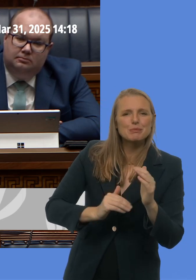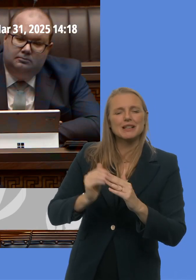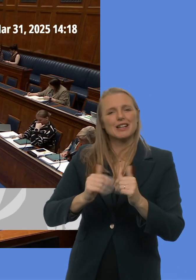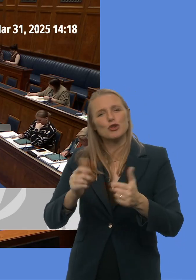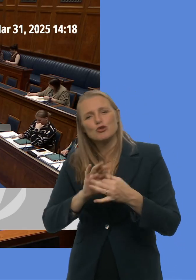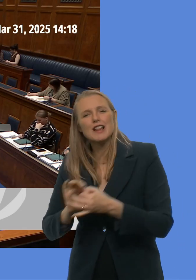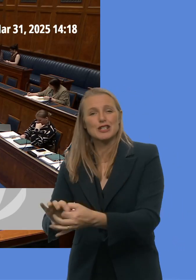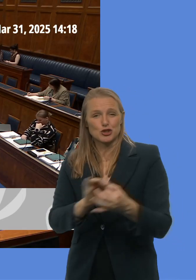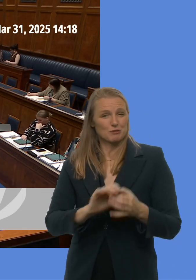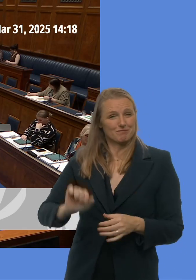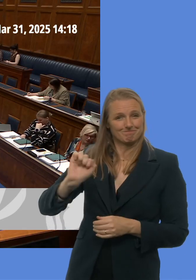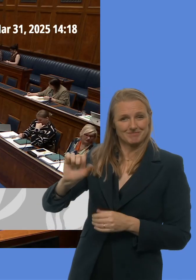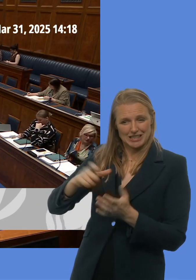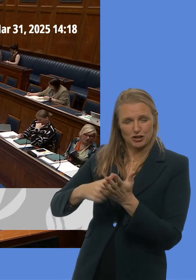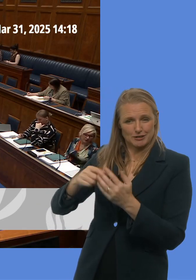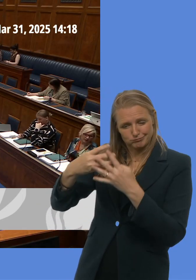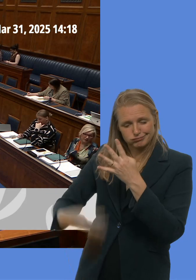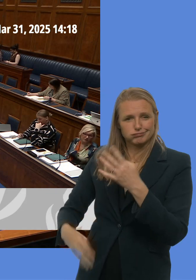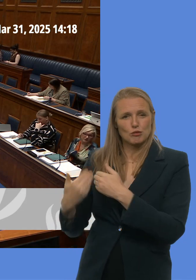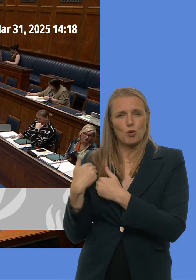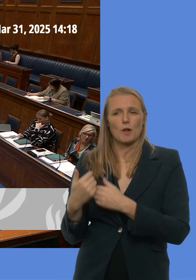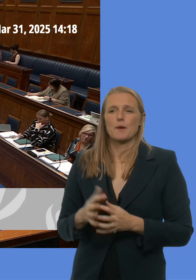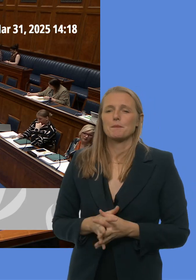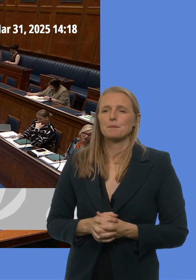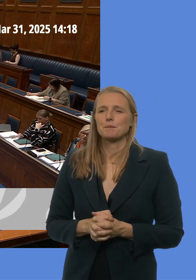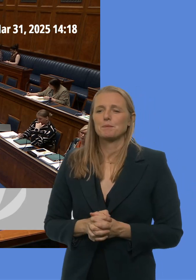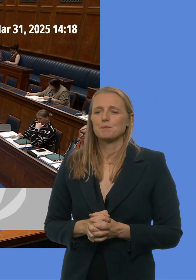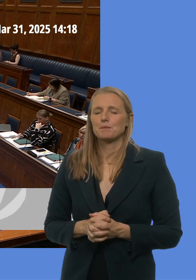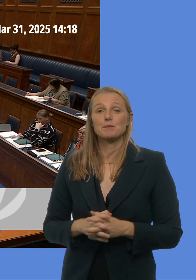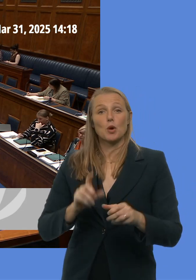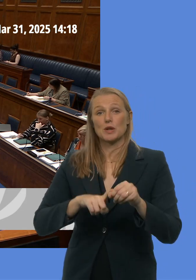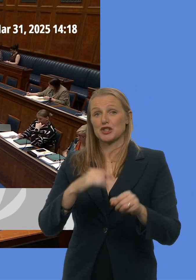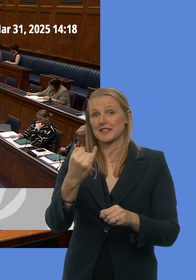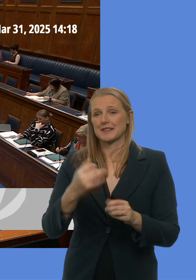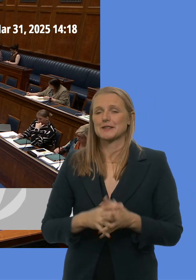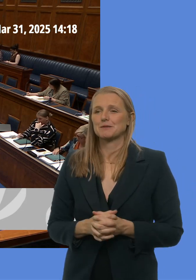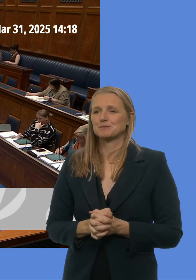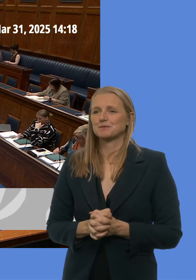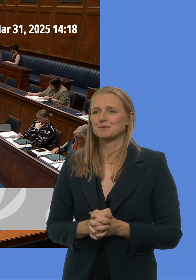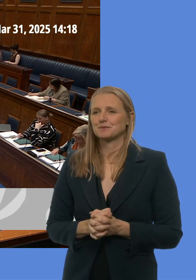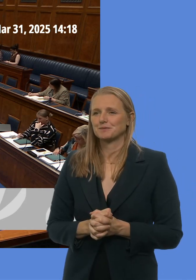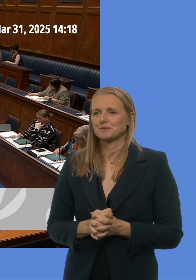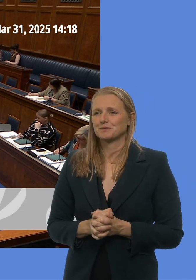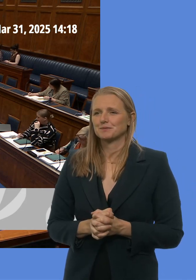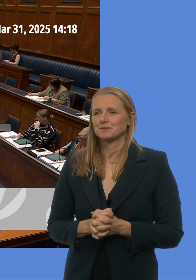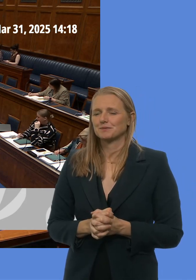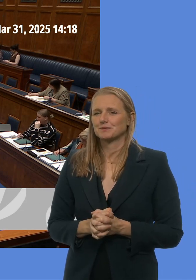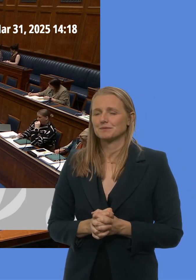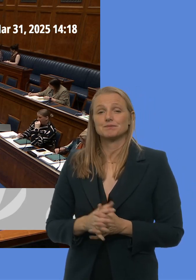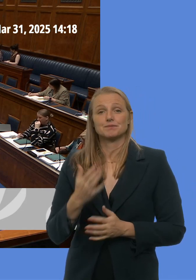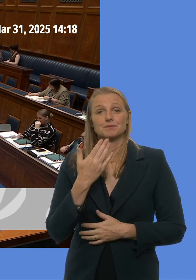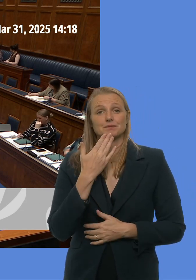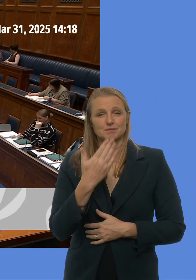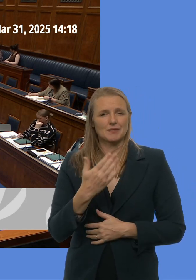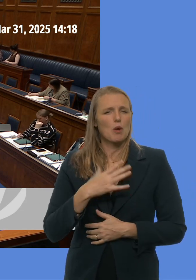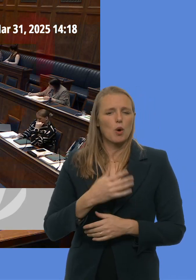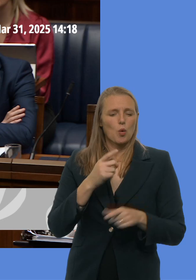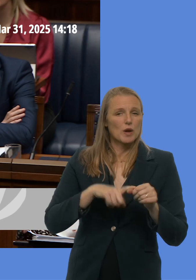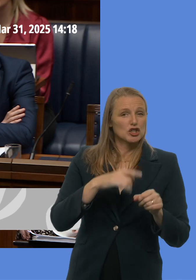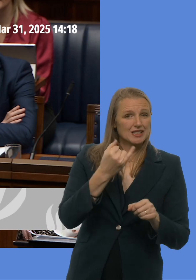I will answer questions 6 and 11 together.